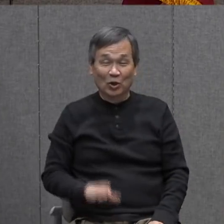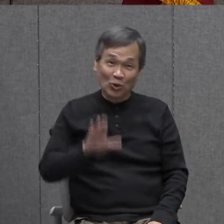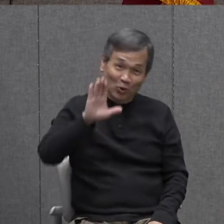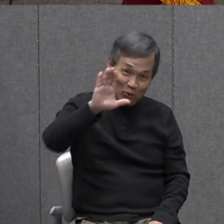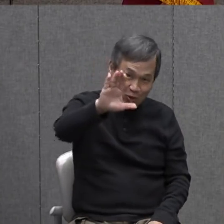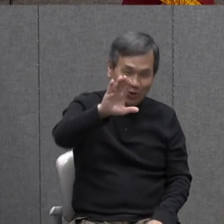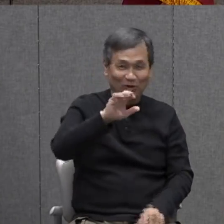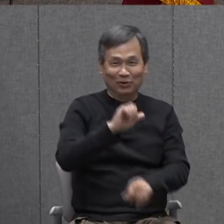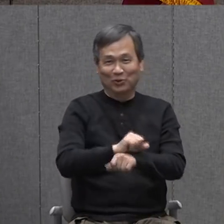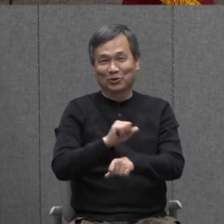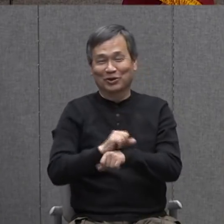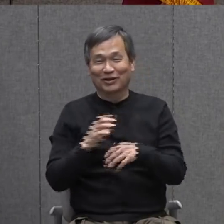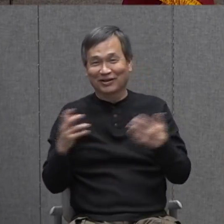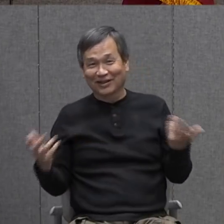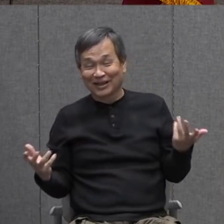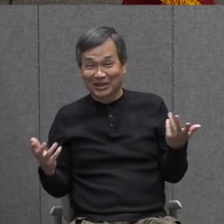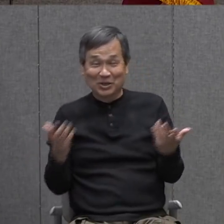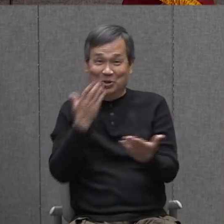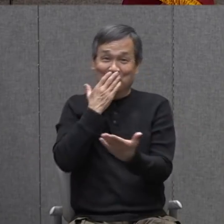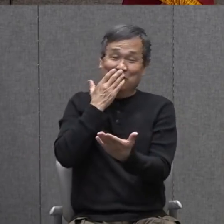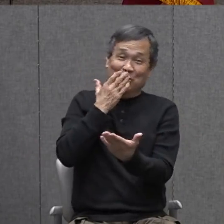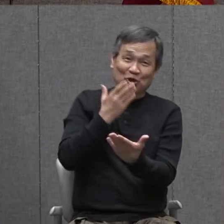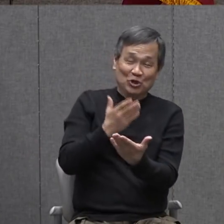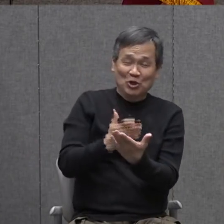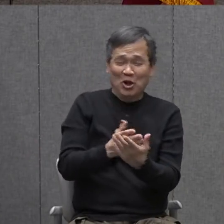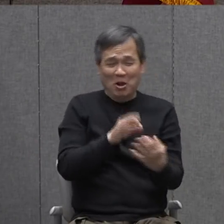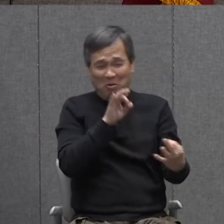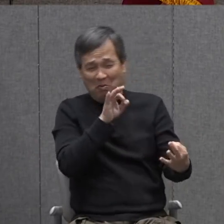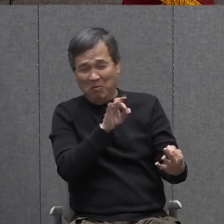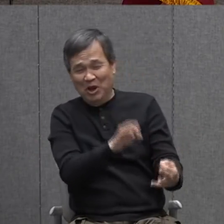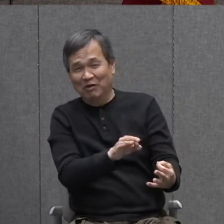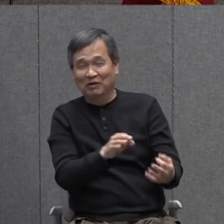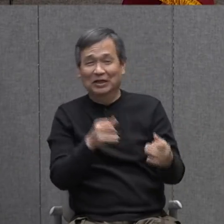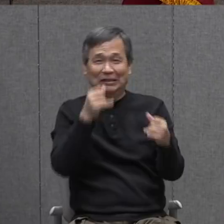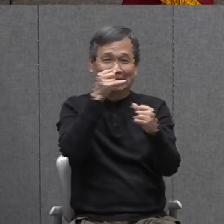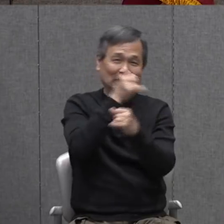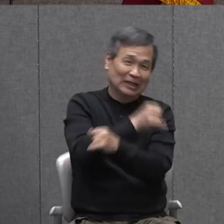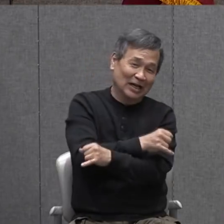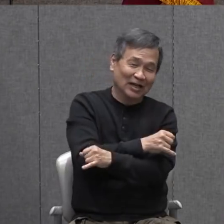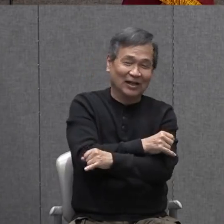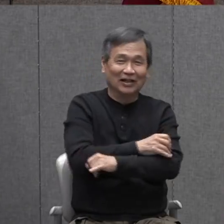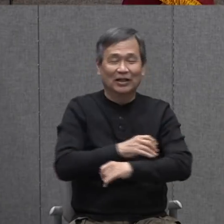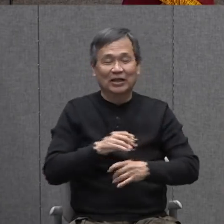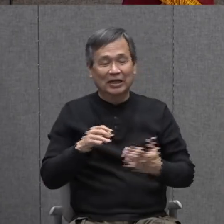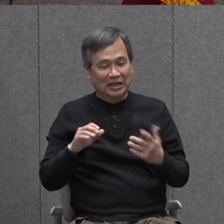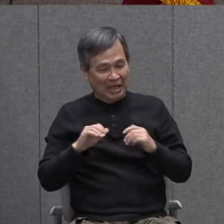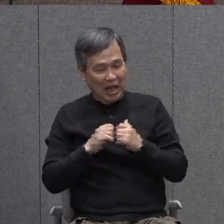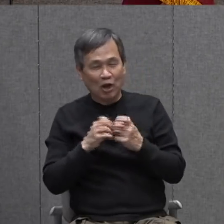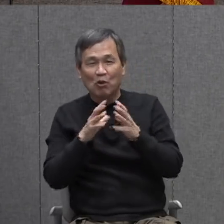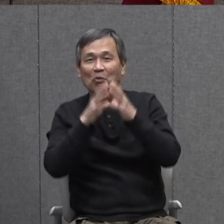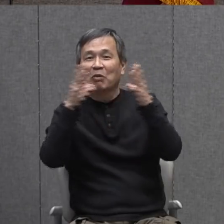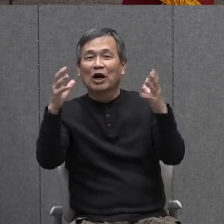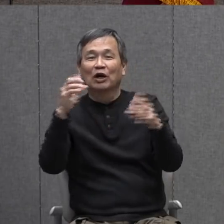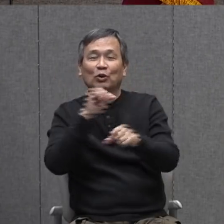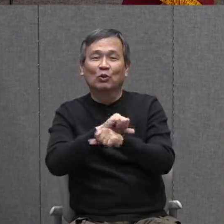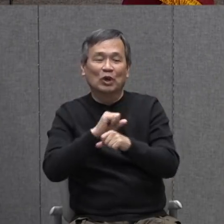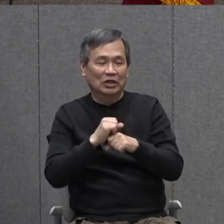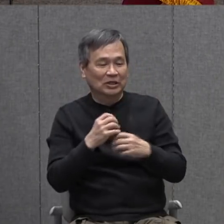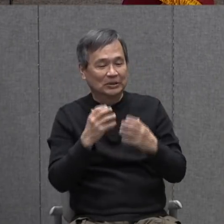how real you want it to be, how silly you want it to be, how special you want it to be. That's up to you.